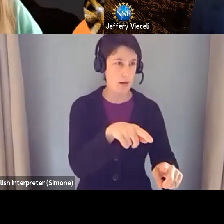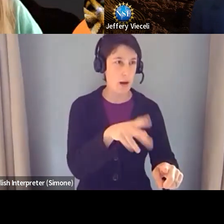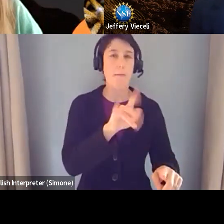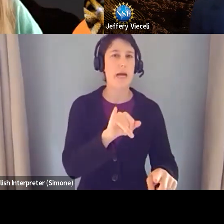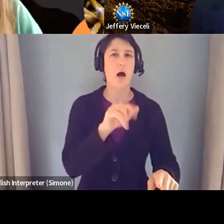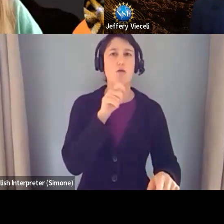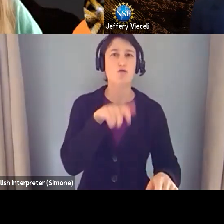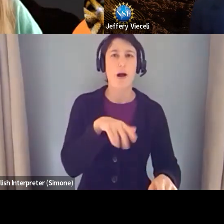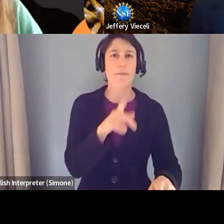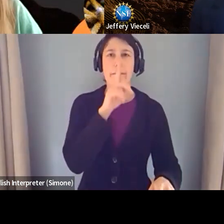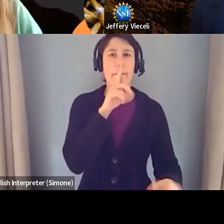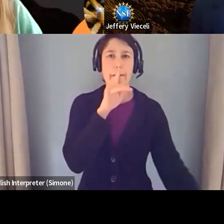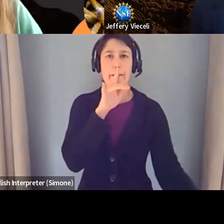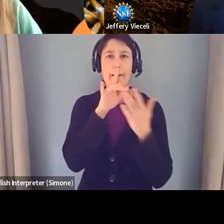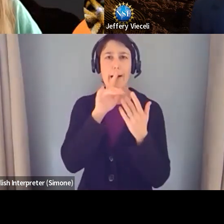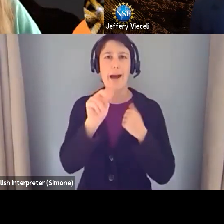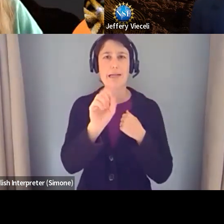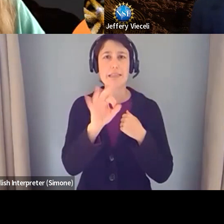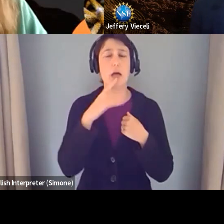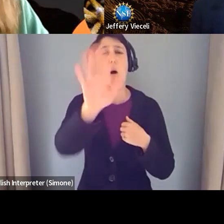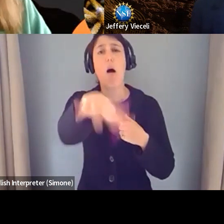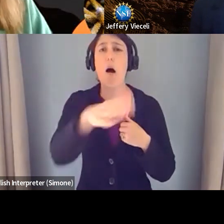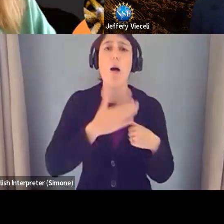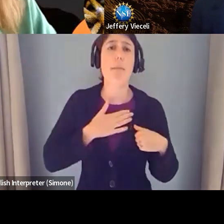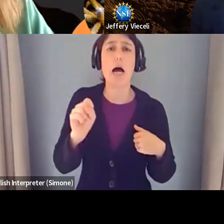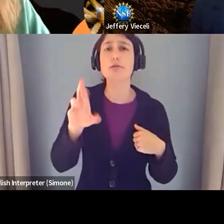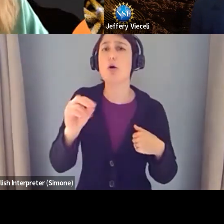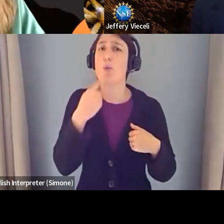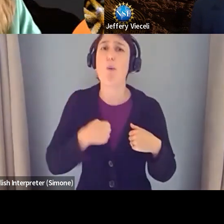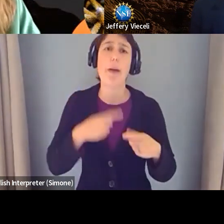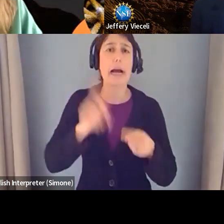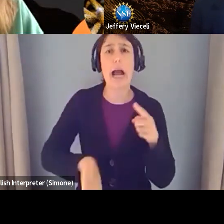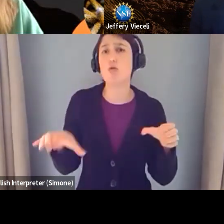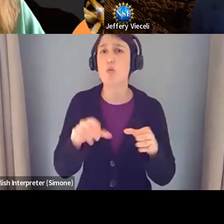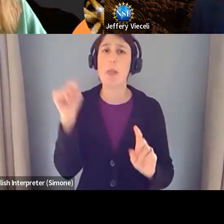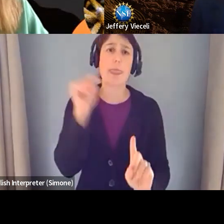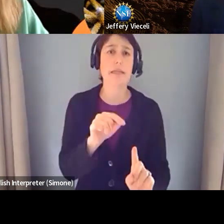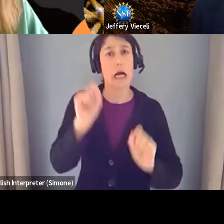out to the grant -- to NSF saying, "My SRO told me I can't do this; can you --